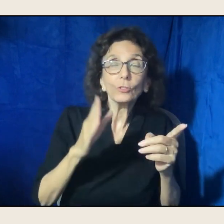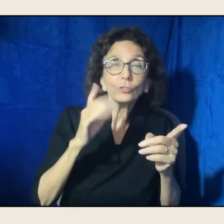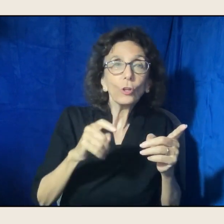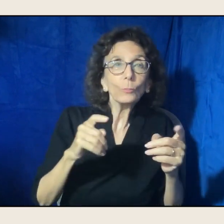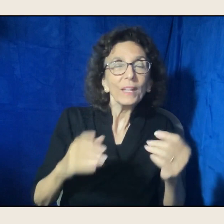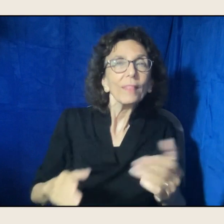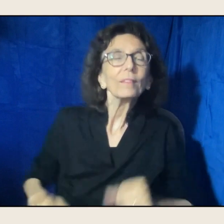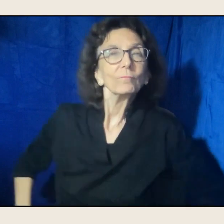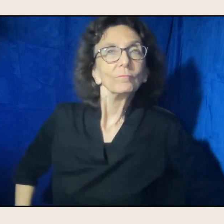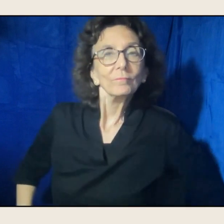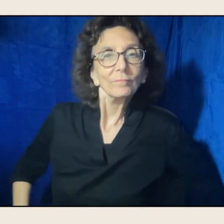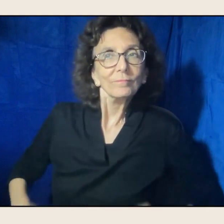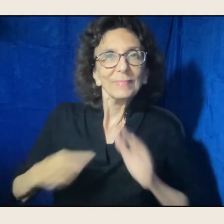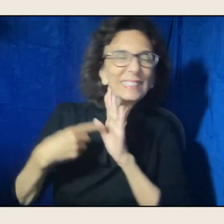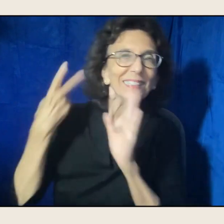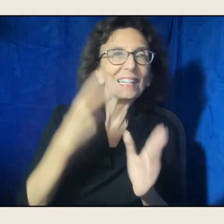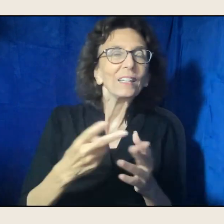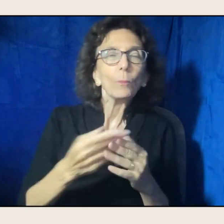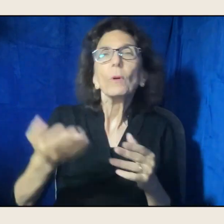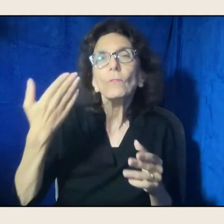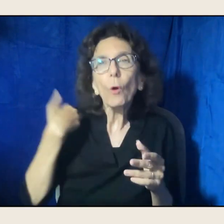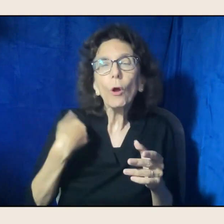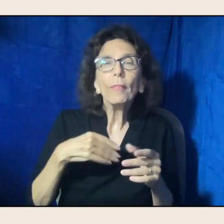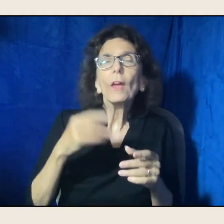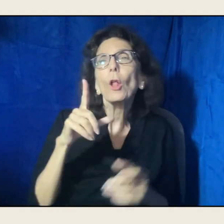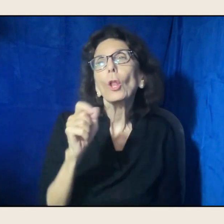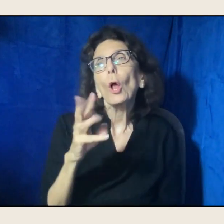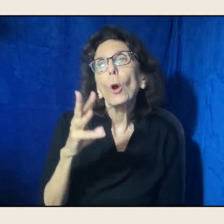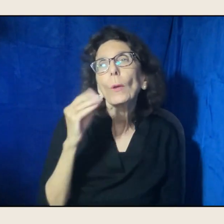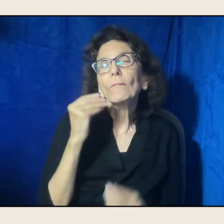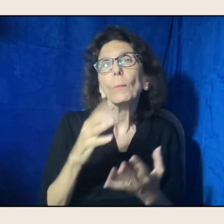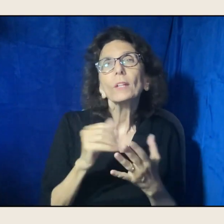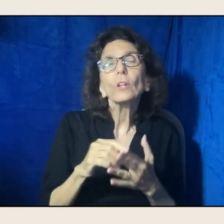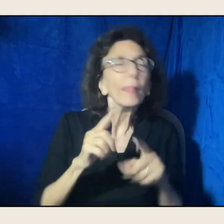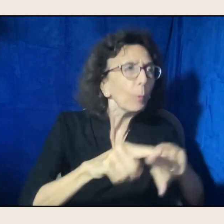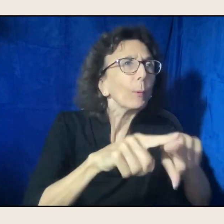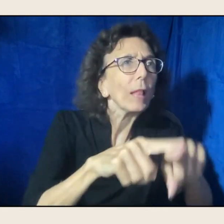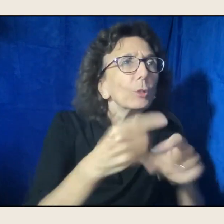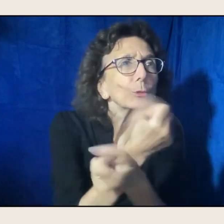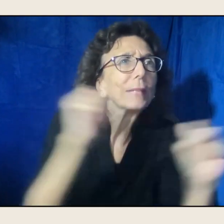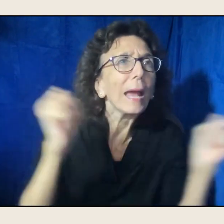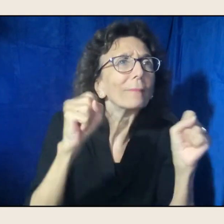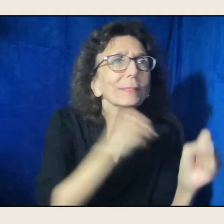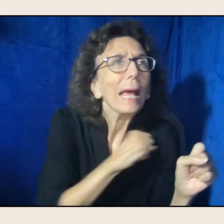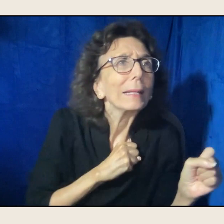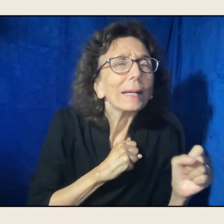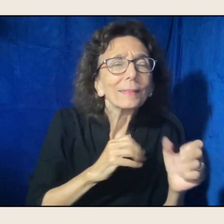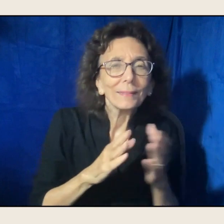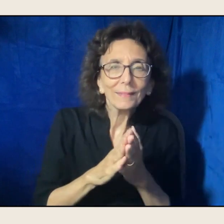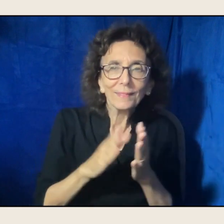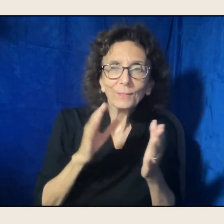and now we're gonna rely on them to save us for the Senate, you know? And so that push and pull and that register,